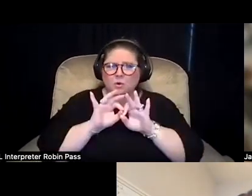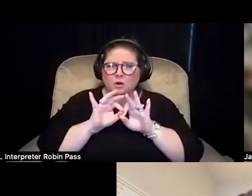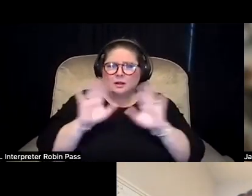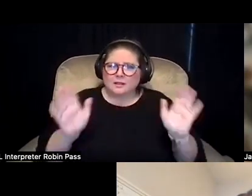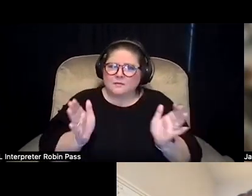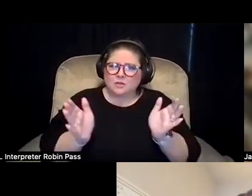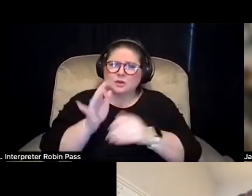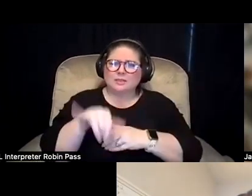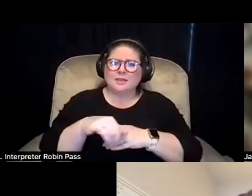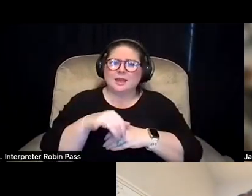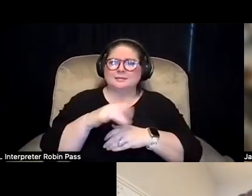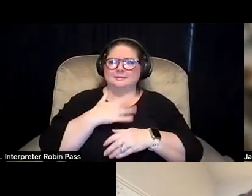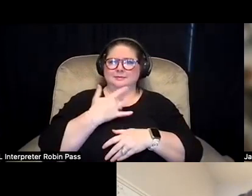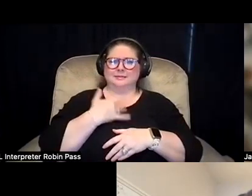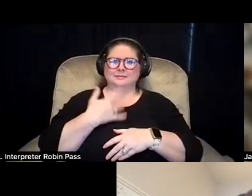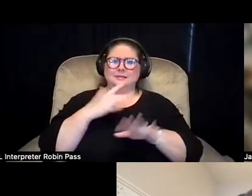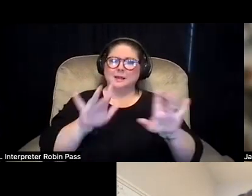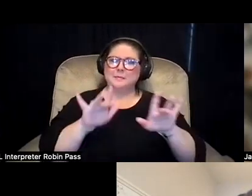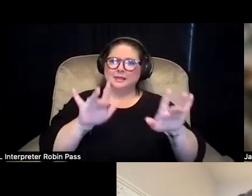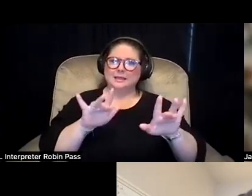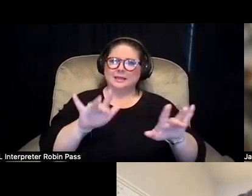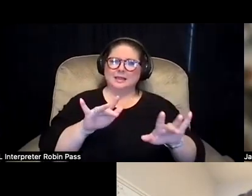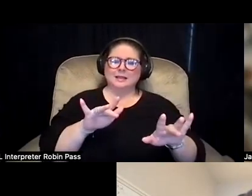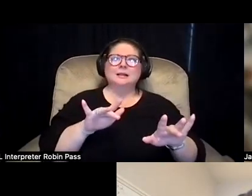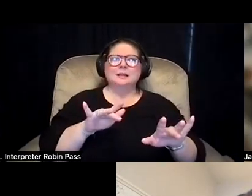empathy and compassion that even if it's not your own community that it's happening